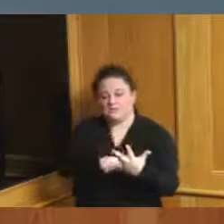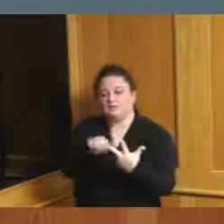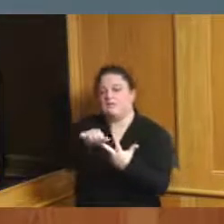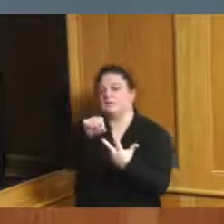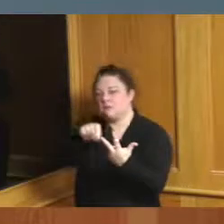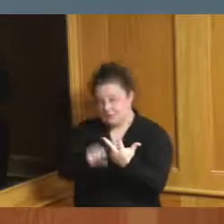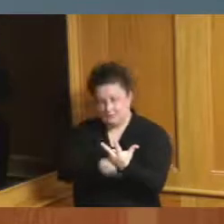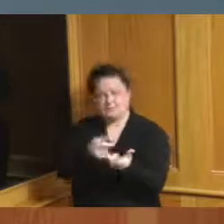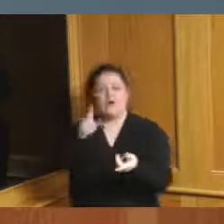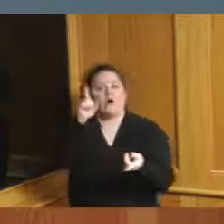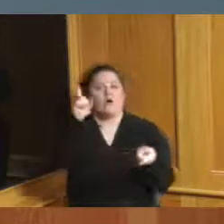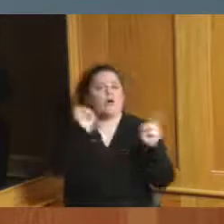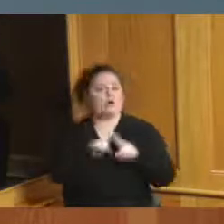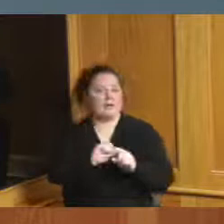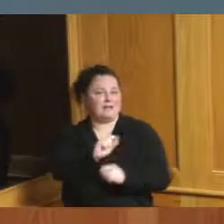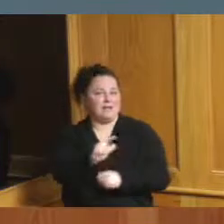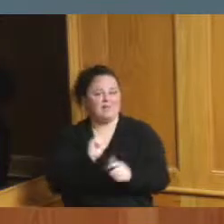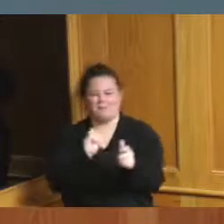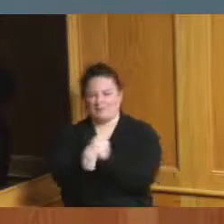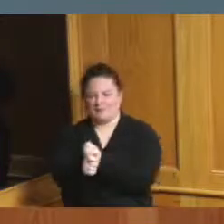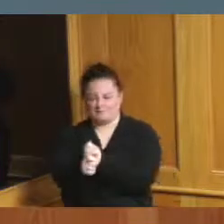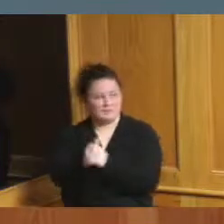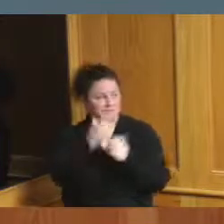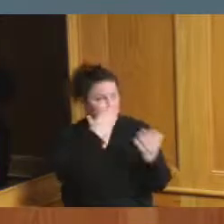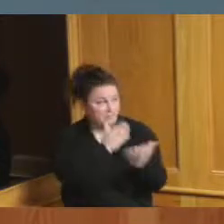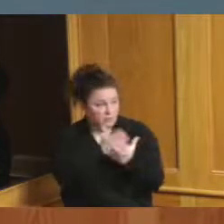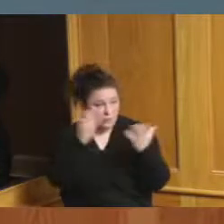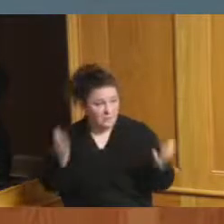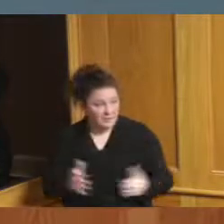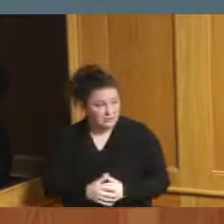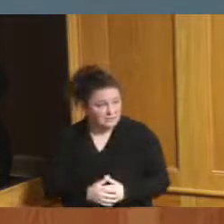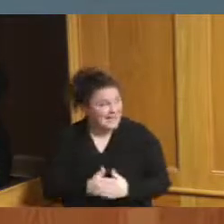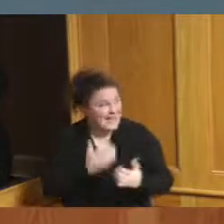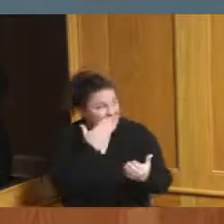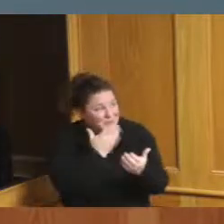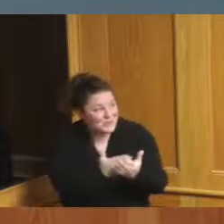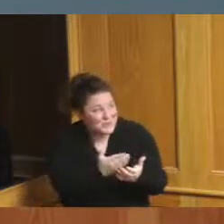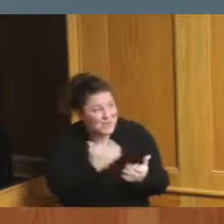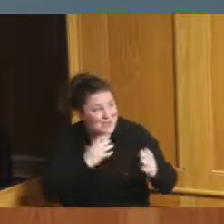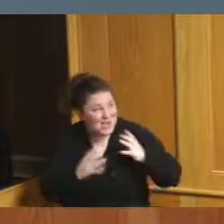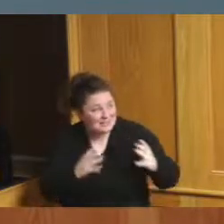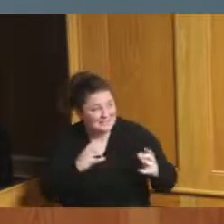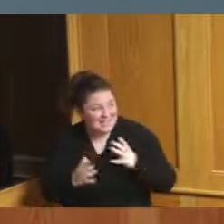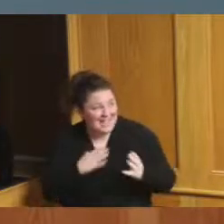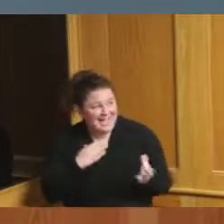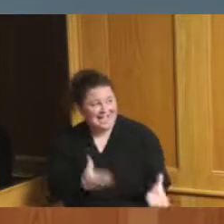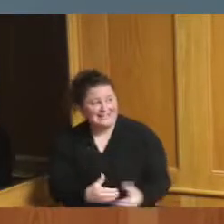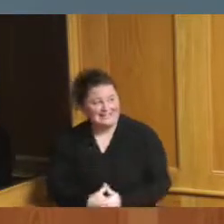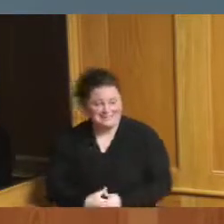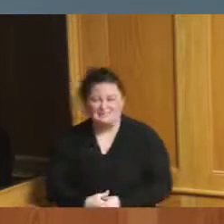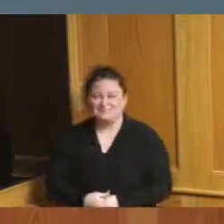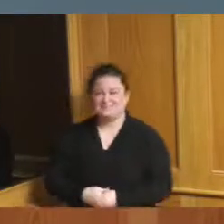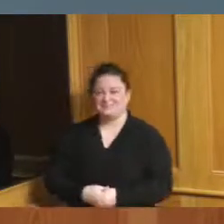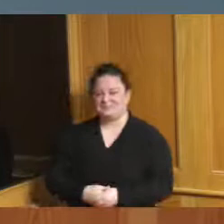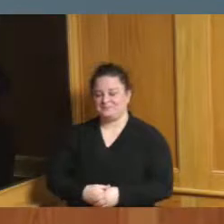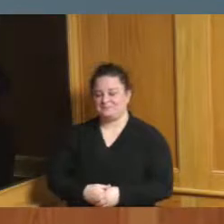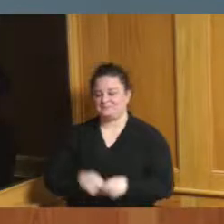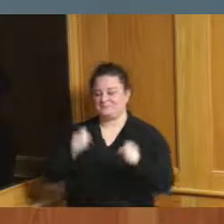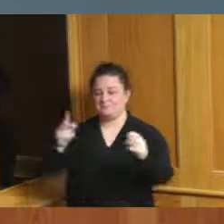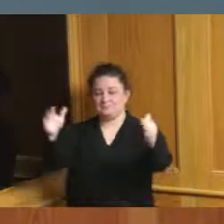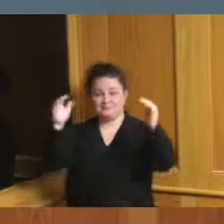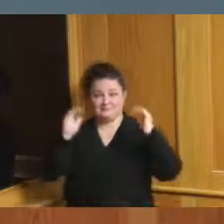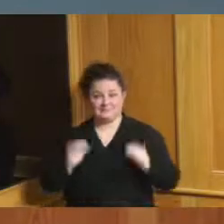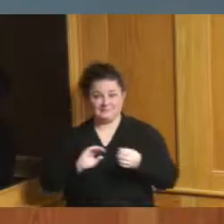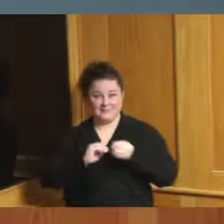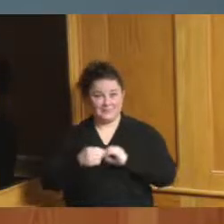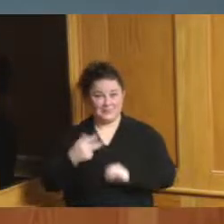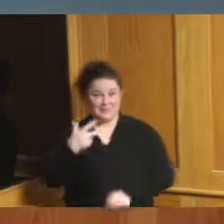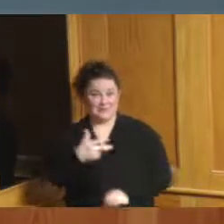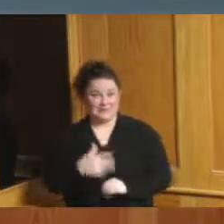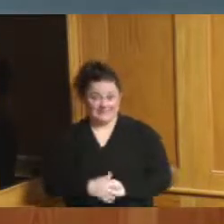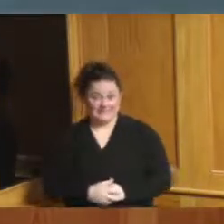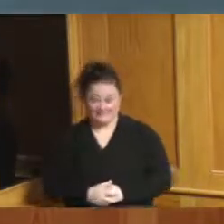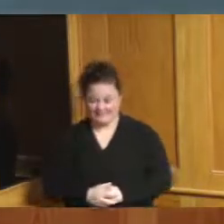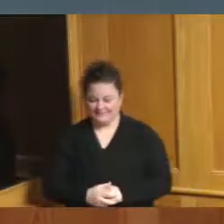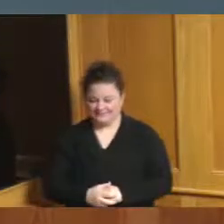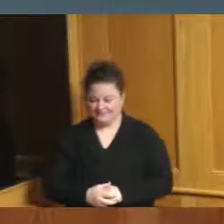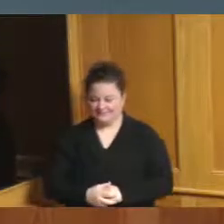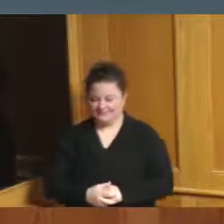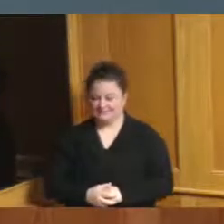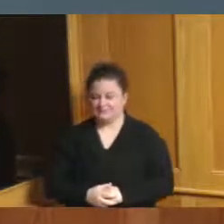thank you so much thank you have a good holiday John okay we'll move on to item three